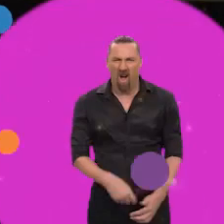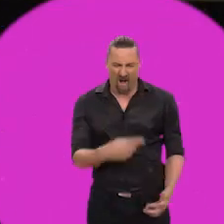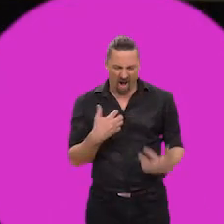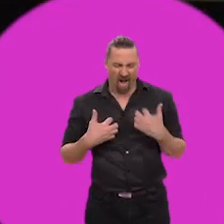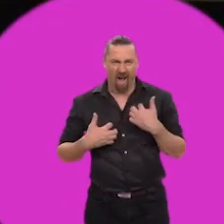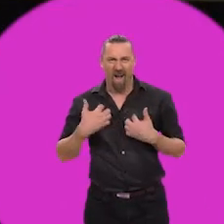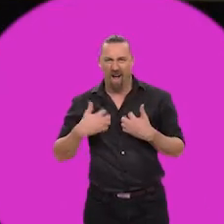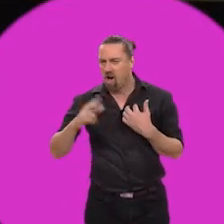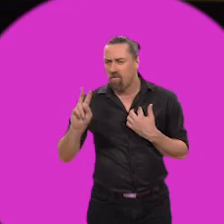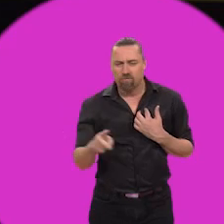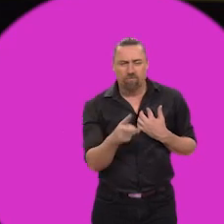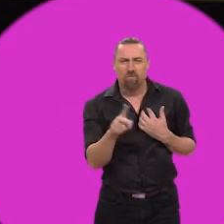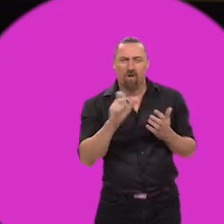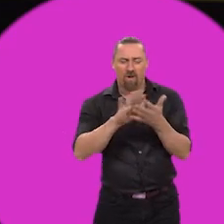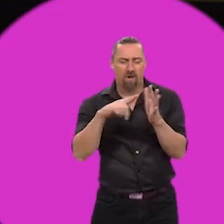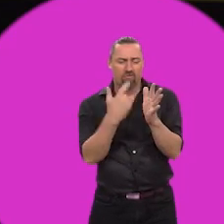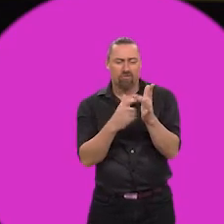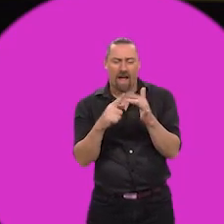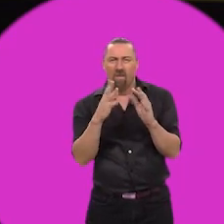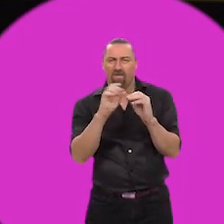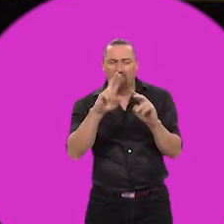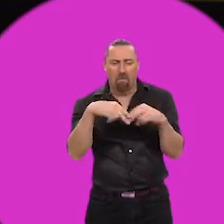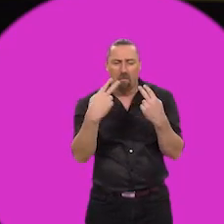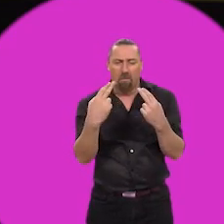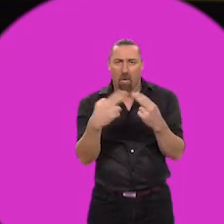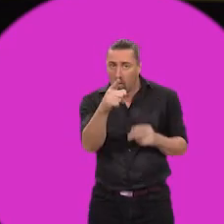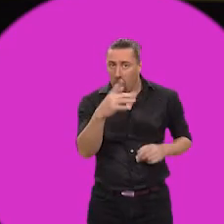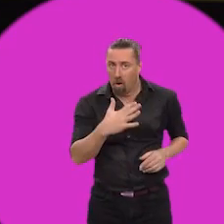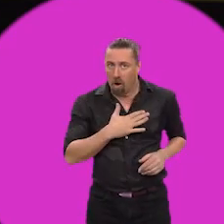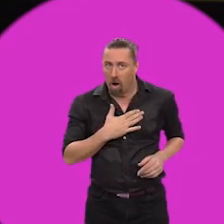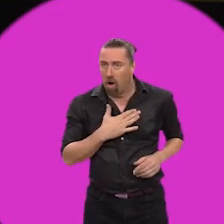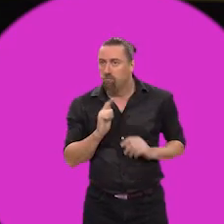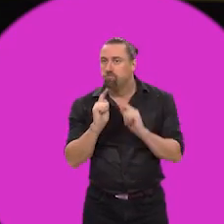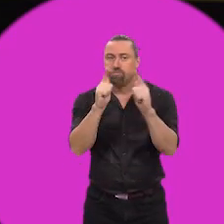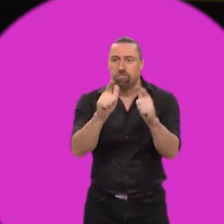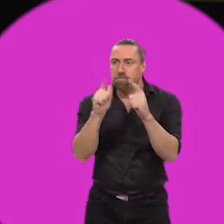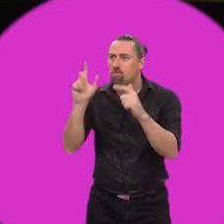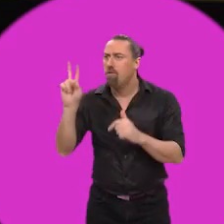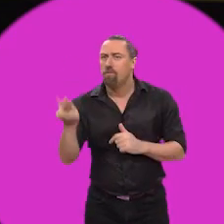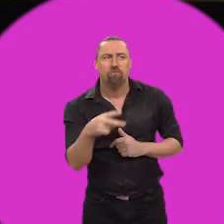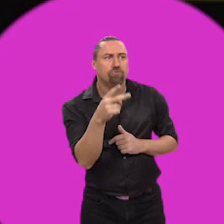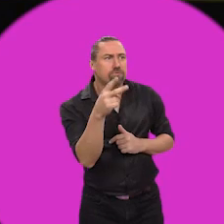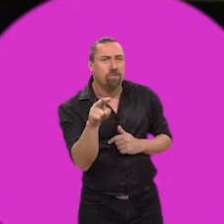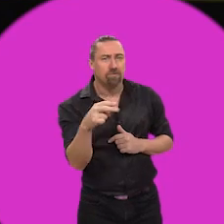What an adventure Charlie's family just had. Do you like to go on adventures too? I do.